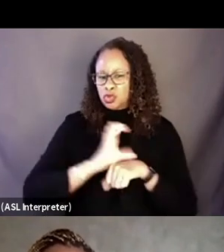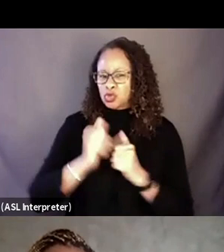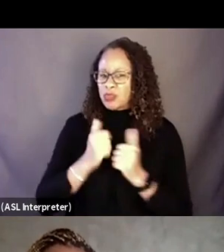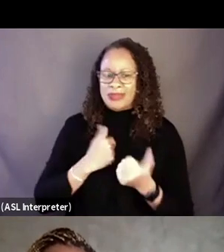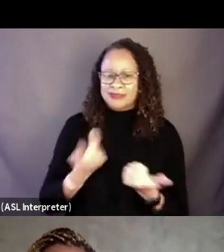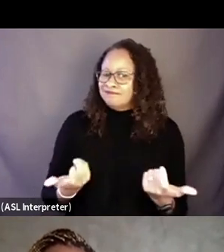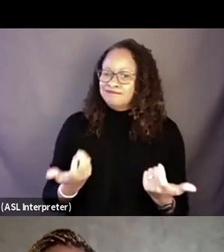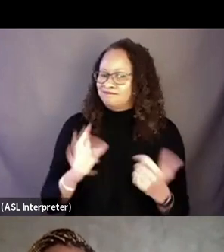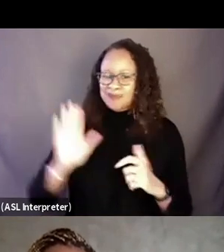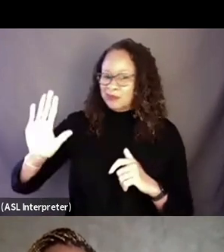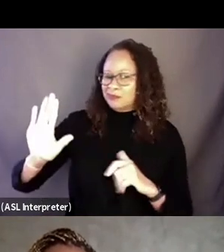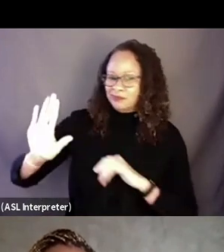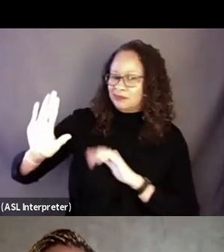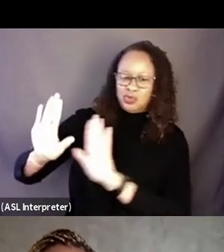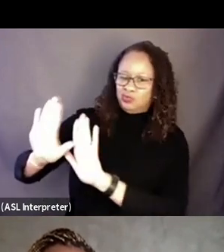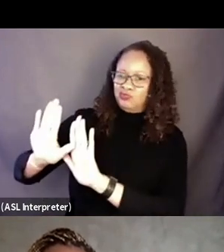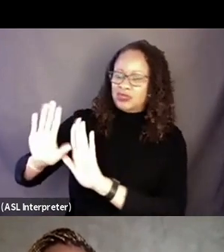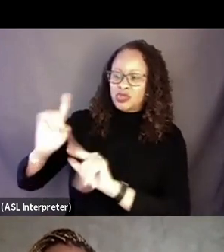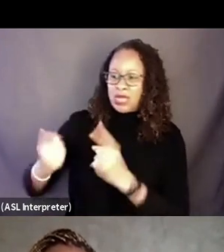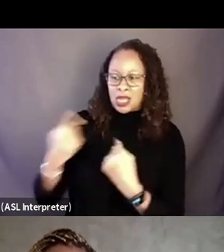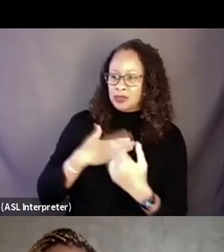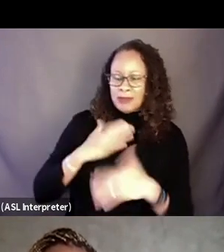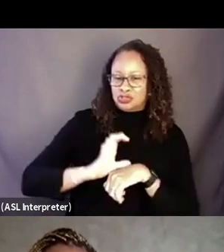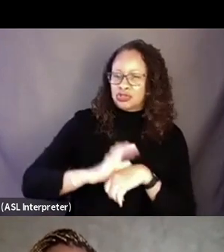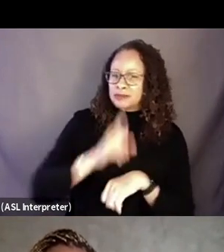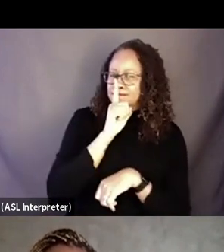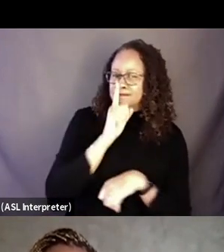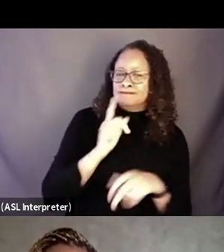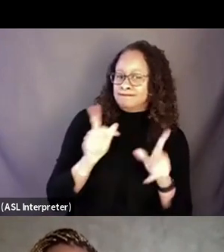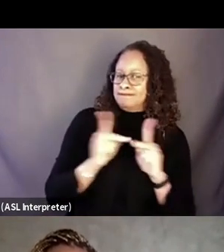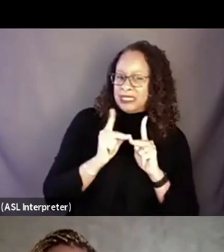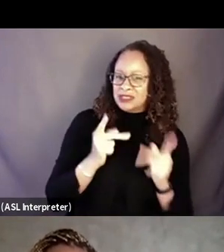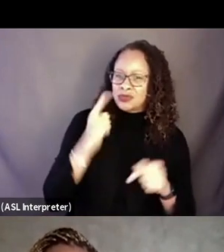between me and the director that you cannot come to my I felt like it was very intrusive.